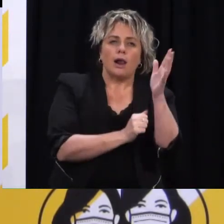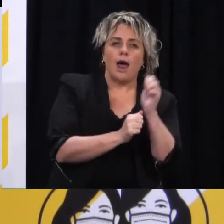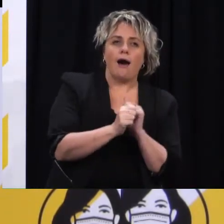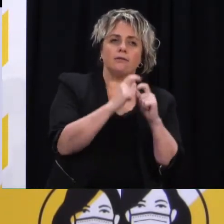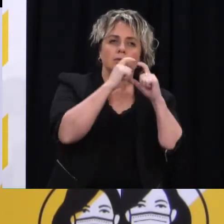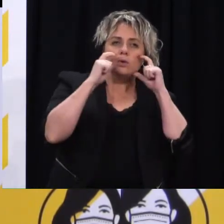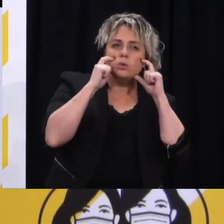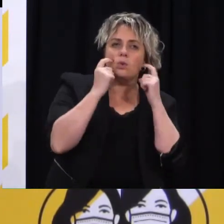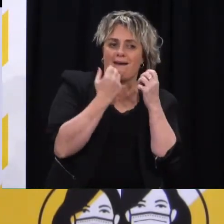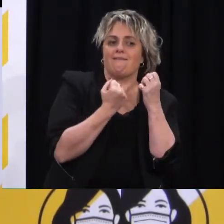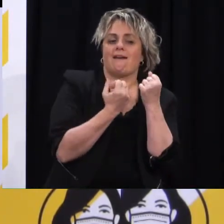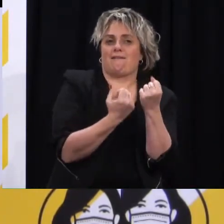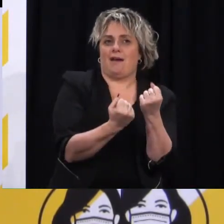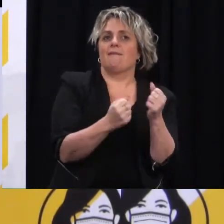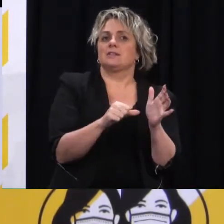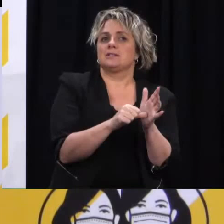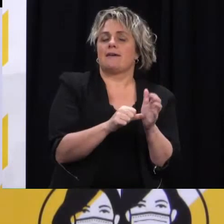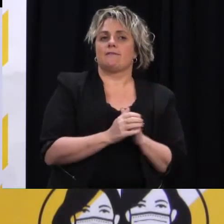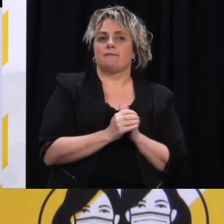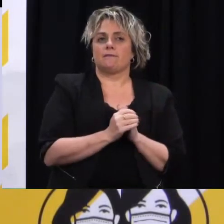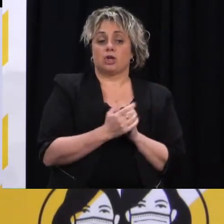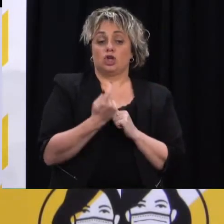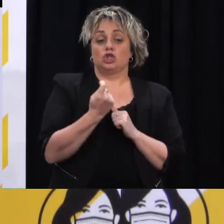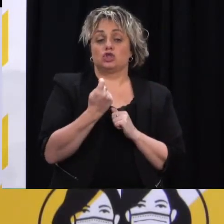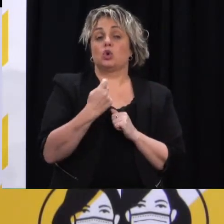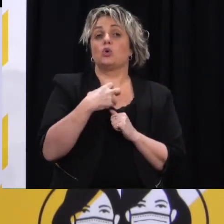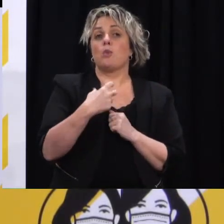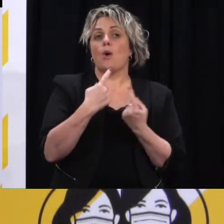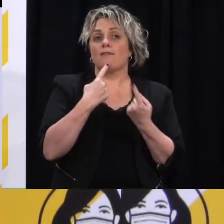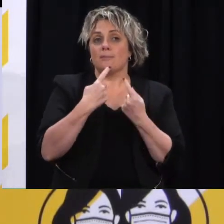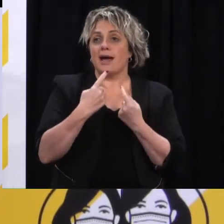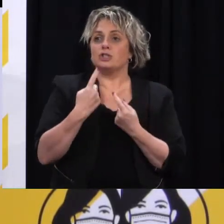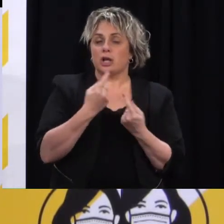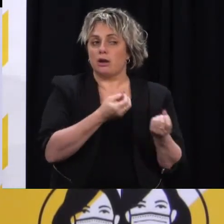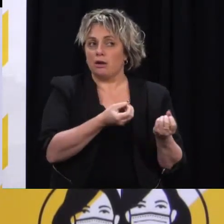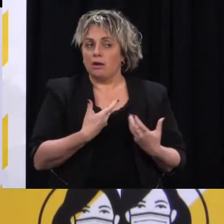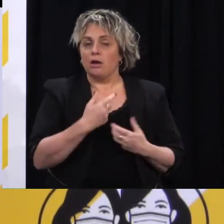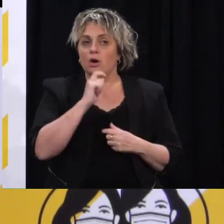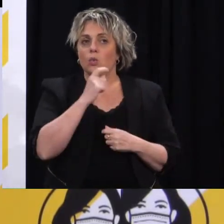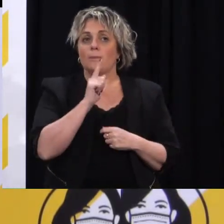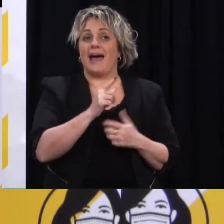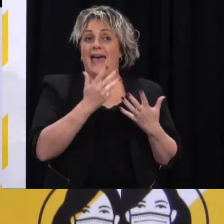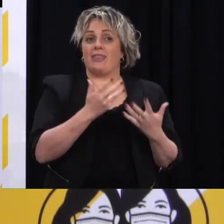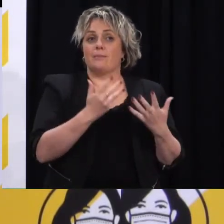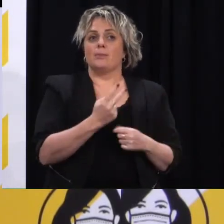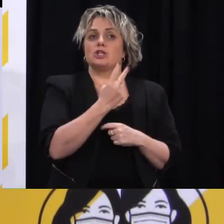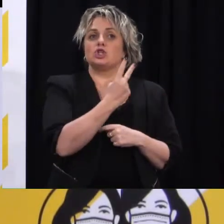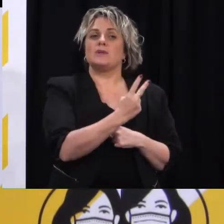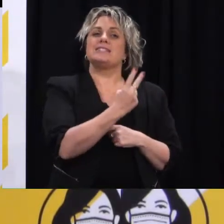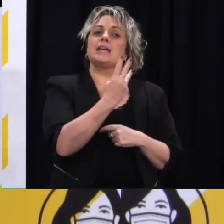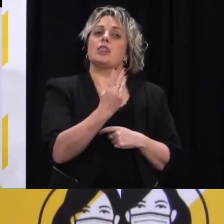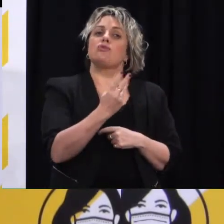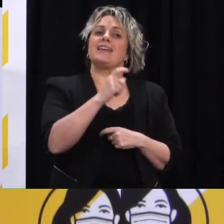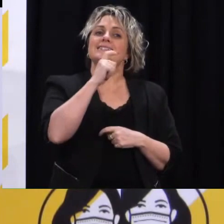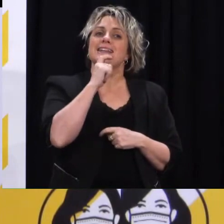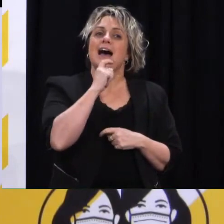contact between staff and inmates. And also use of PPE and so on. They will be putting out some more